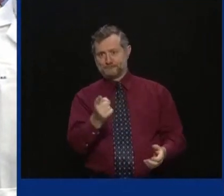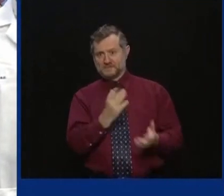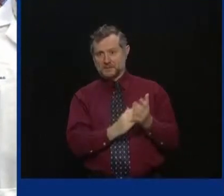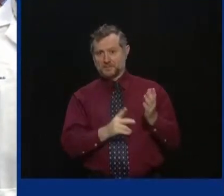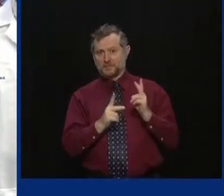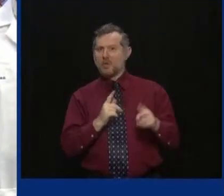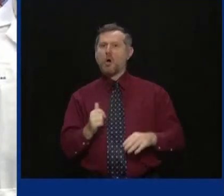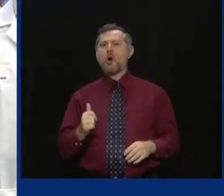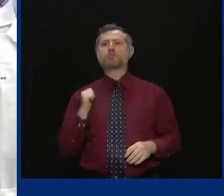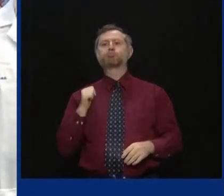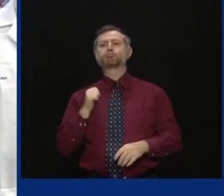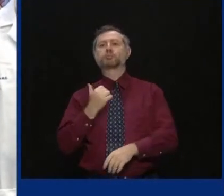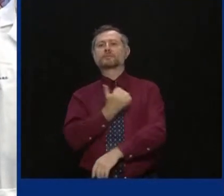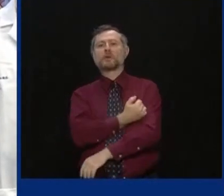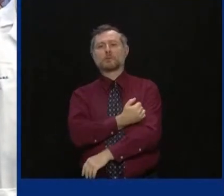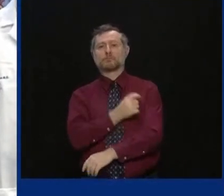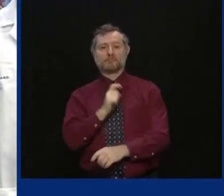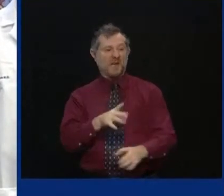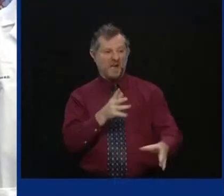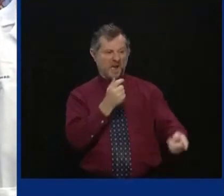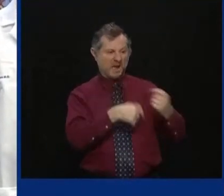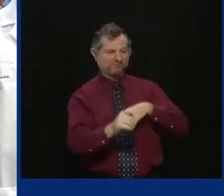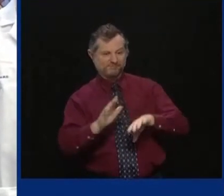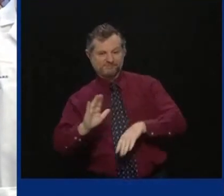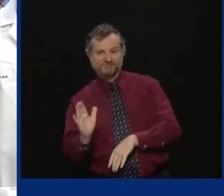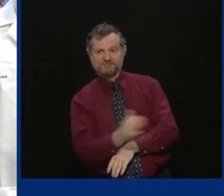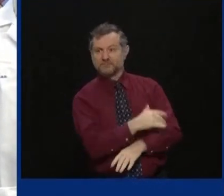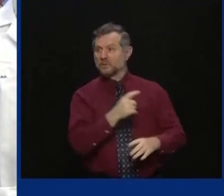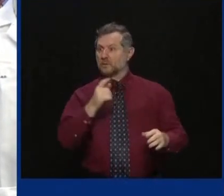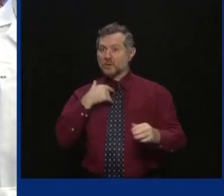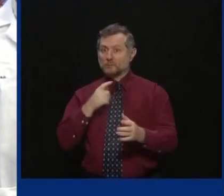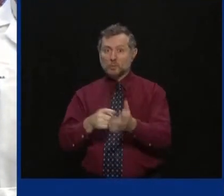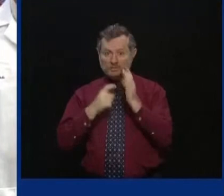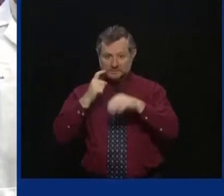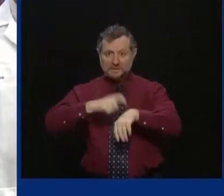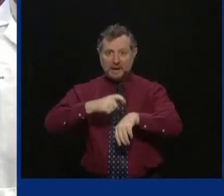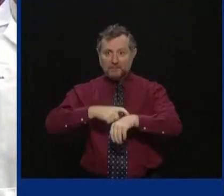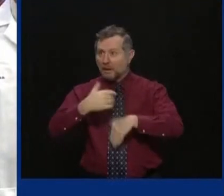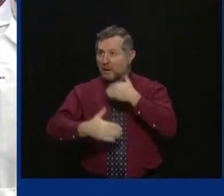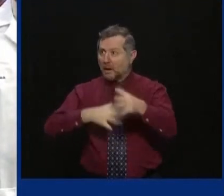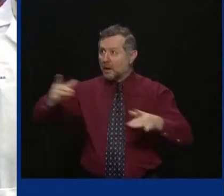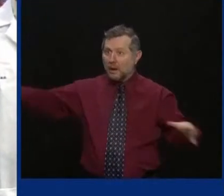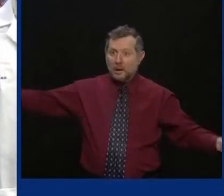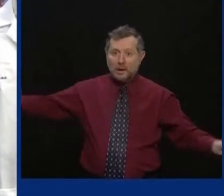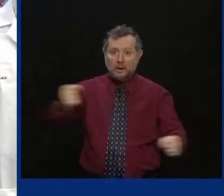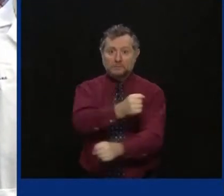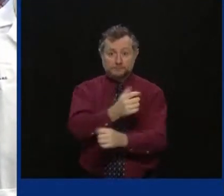TO PEOPLE WHO WILL TAKE SOME